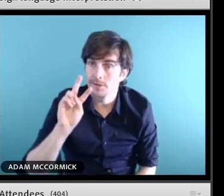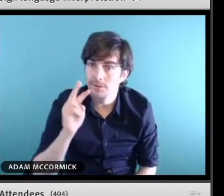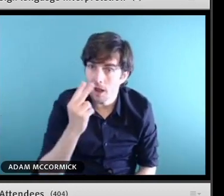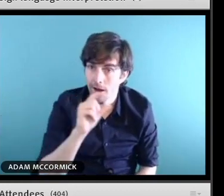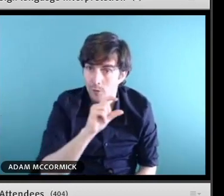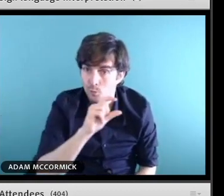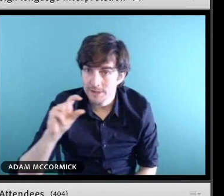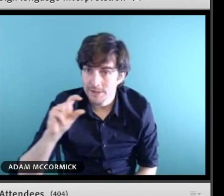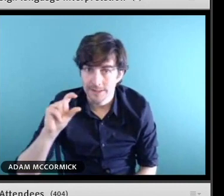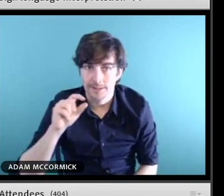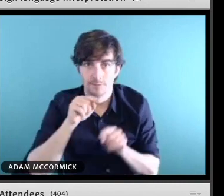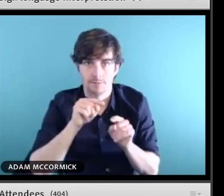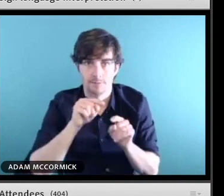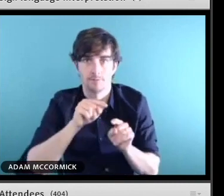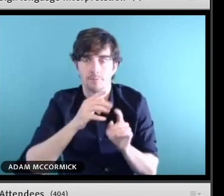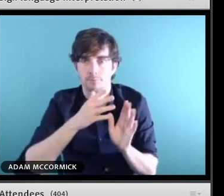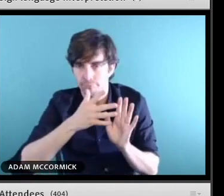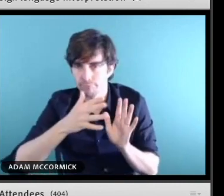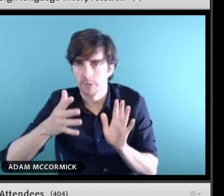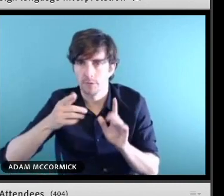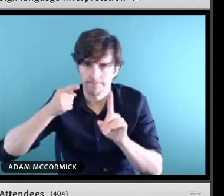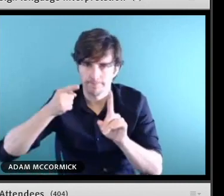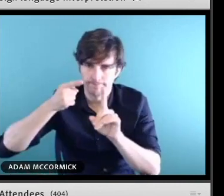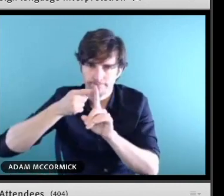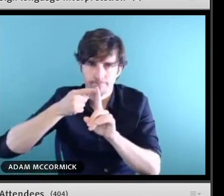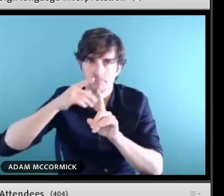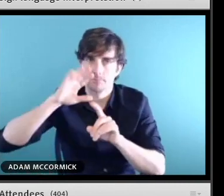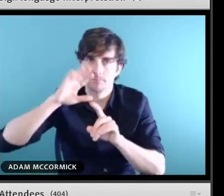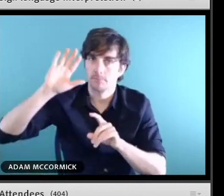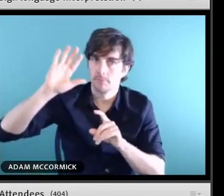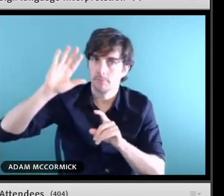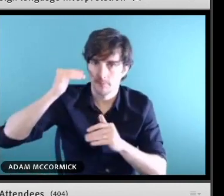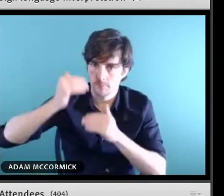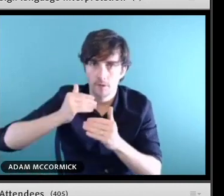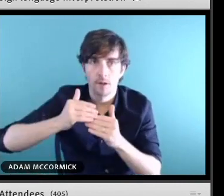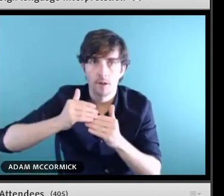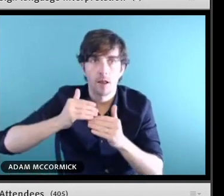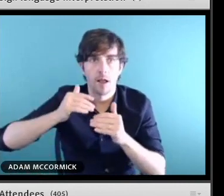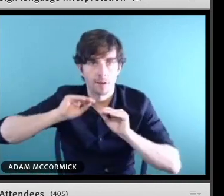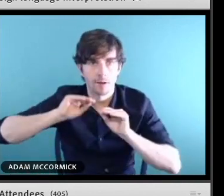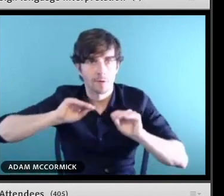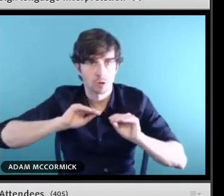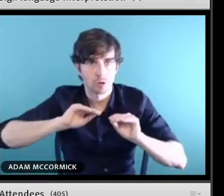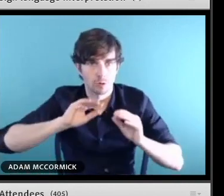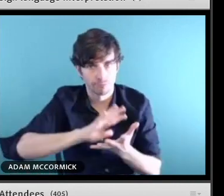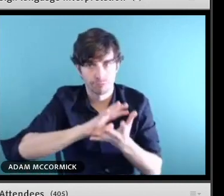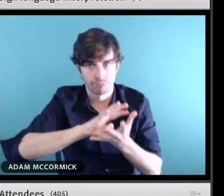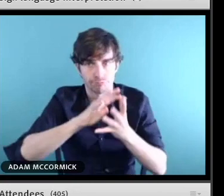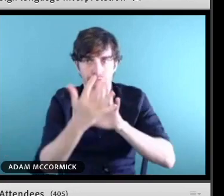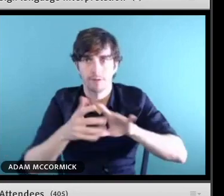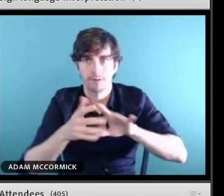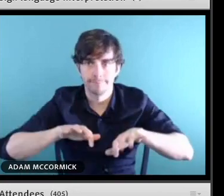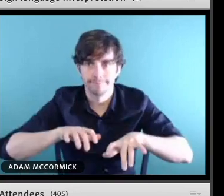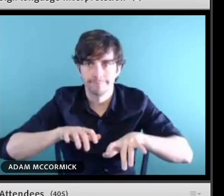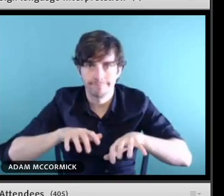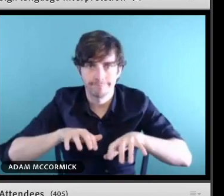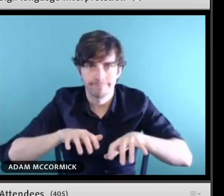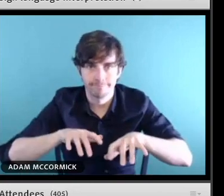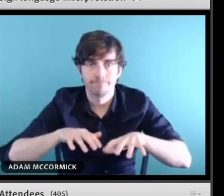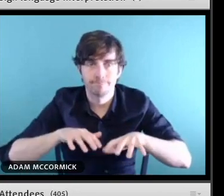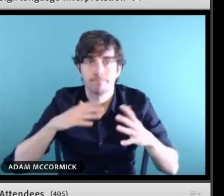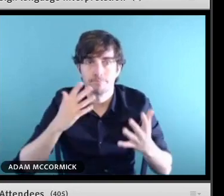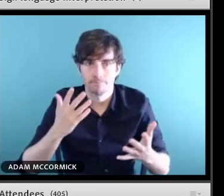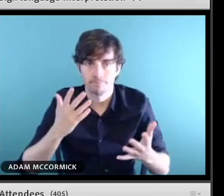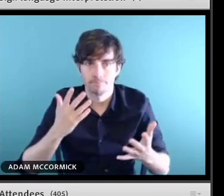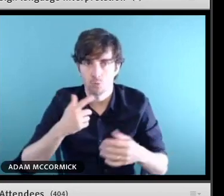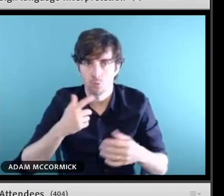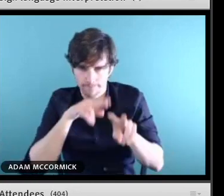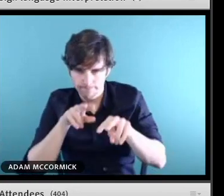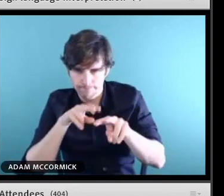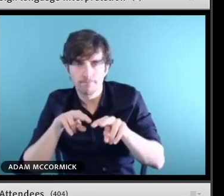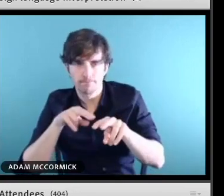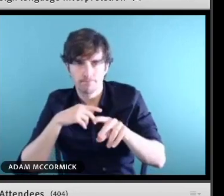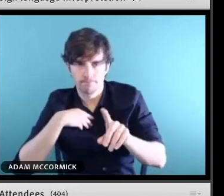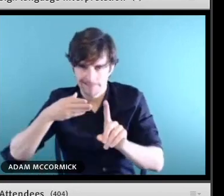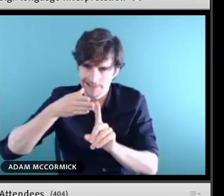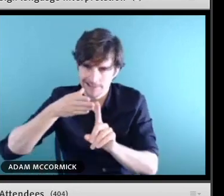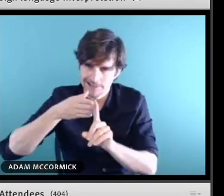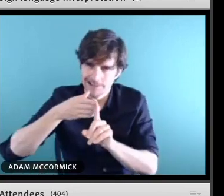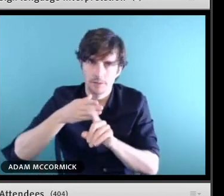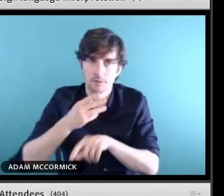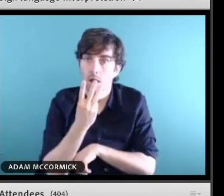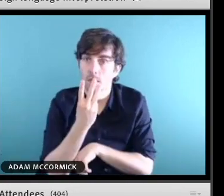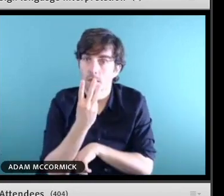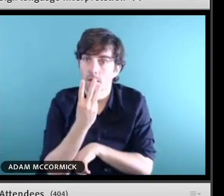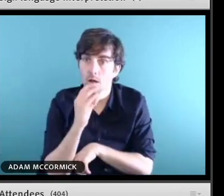working on inclusive COVID‑19 information. He's also joined by Agnes Patongloan. Thank